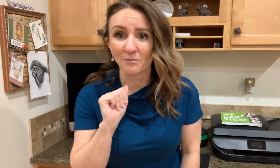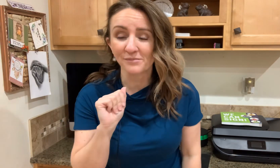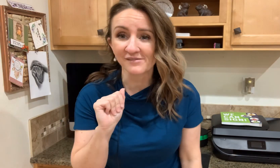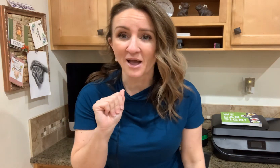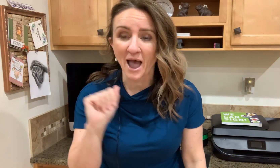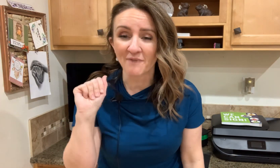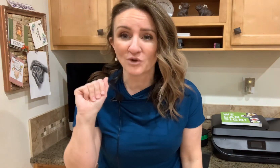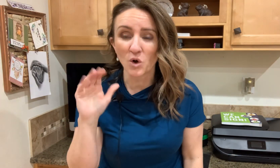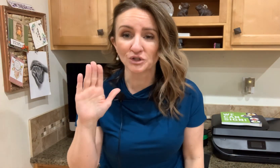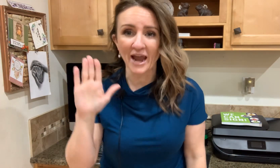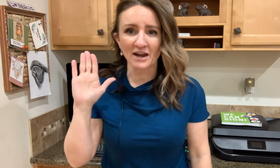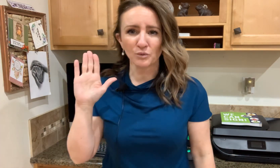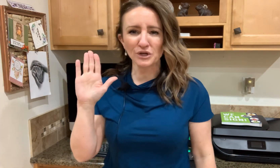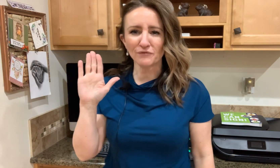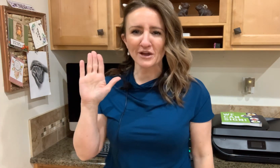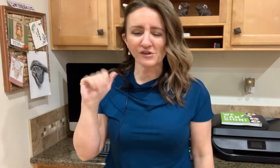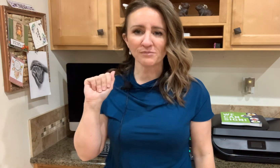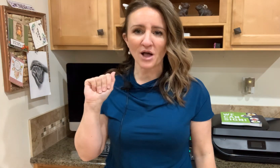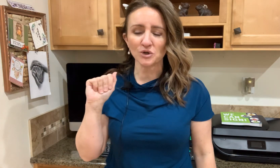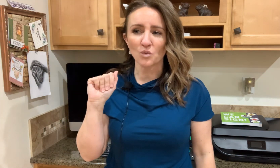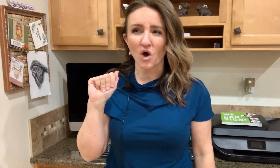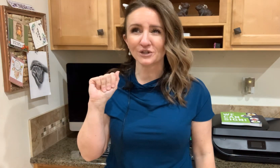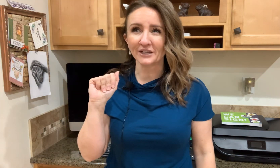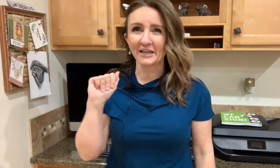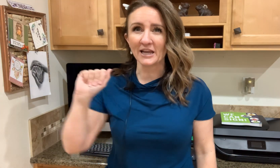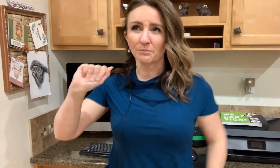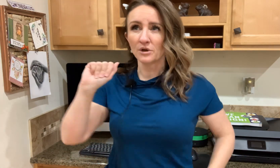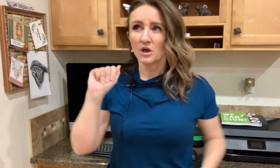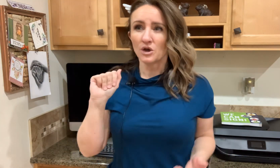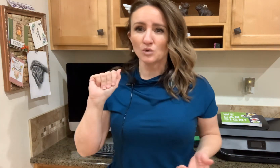hold your hand up, when you fingerspell you want to keep your